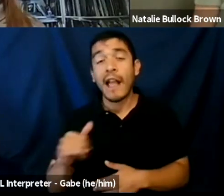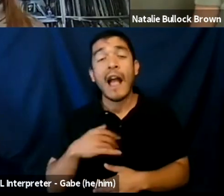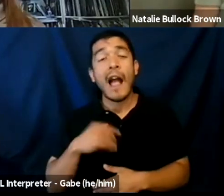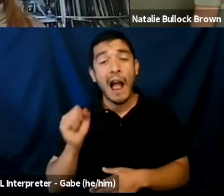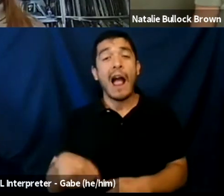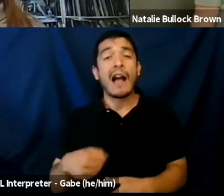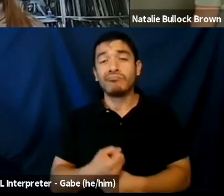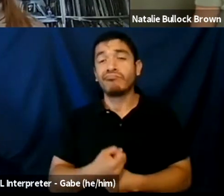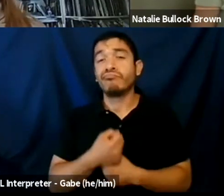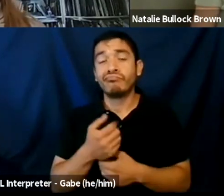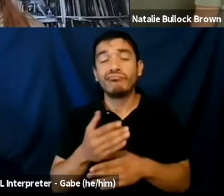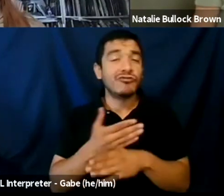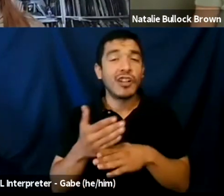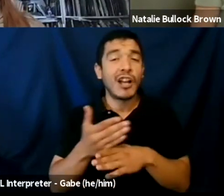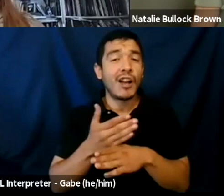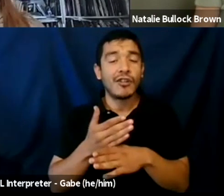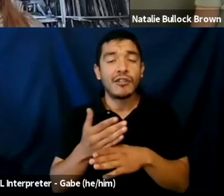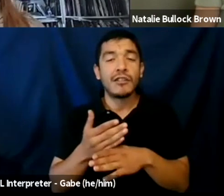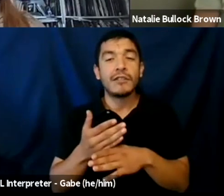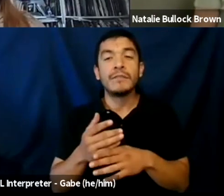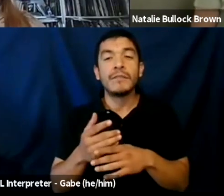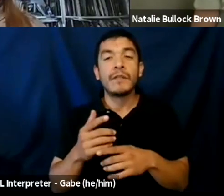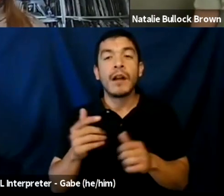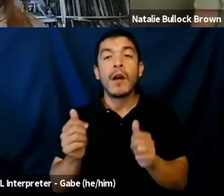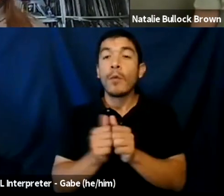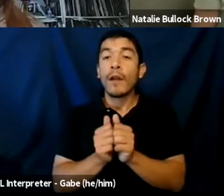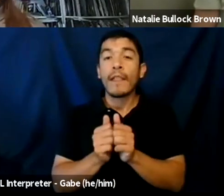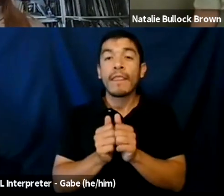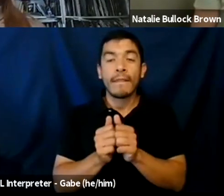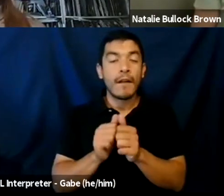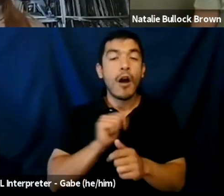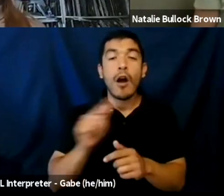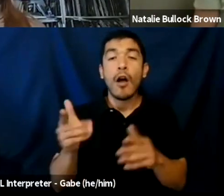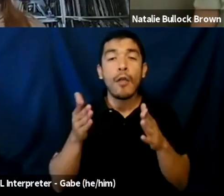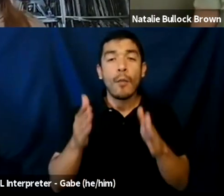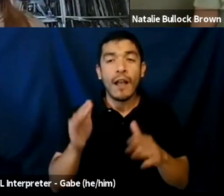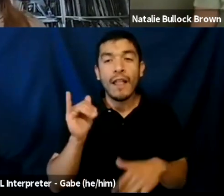in terms of all the ways that survivors might show up.